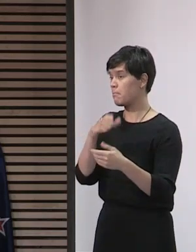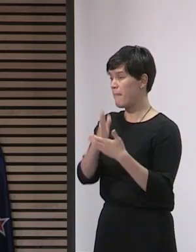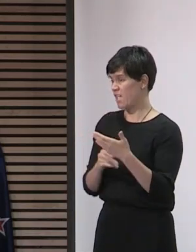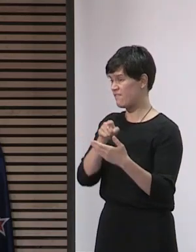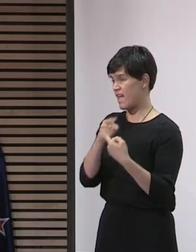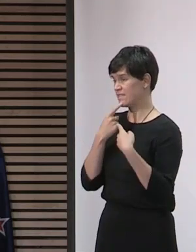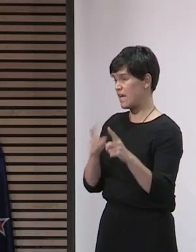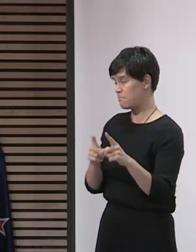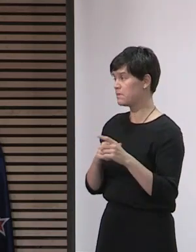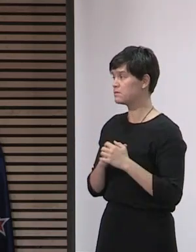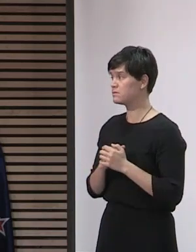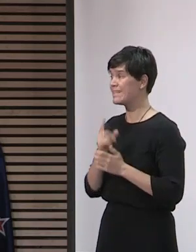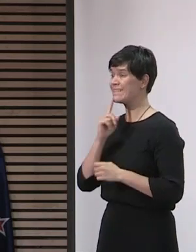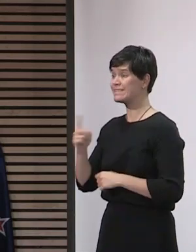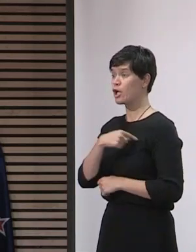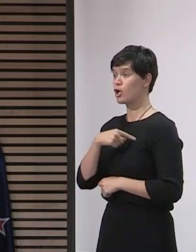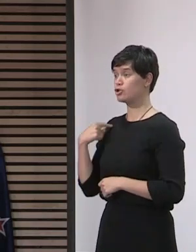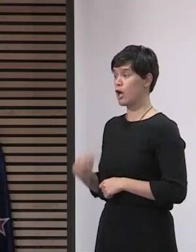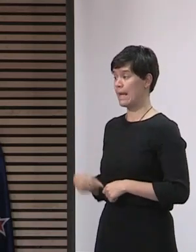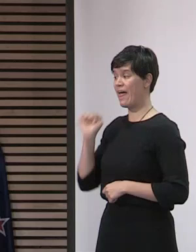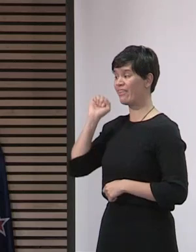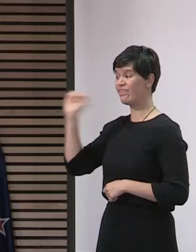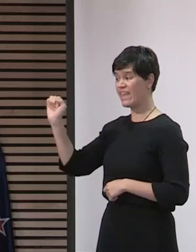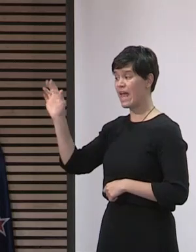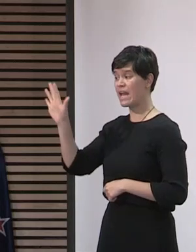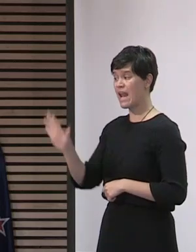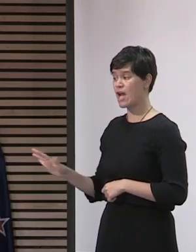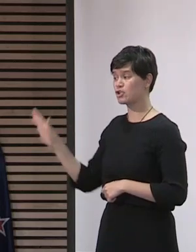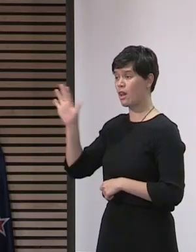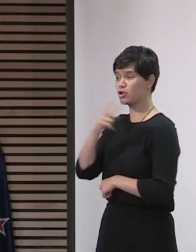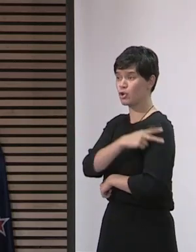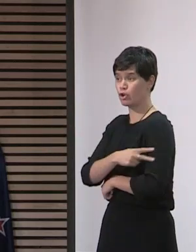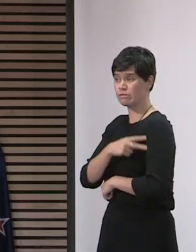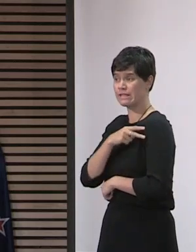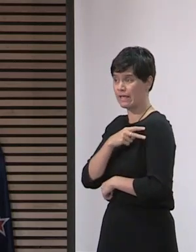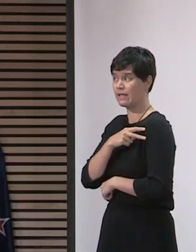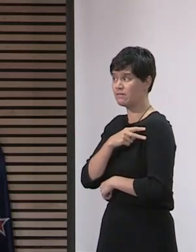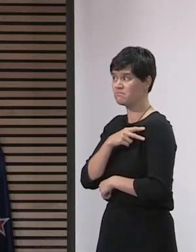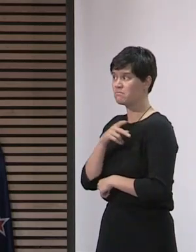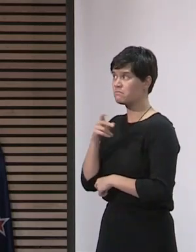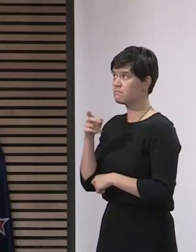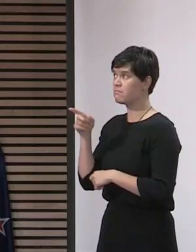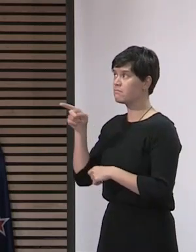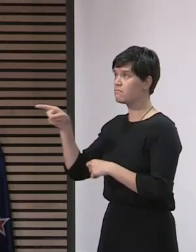Zealand, that there were concerns around amendments